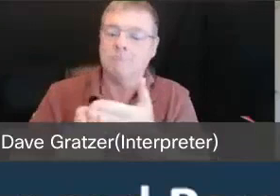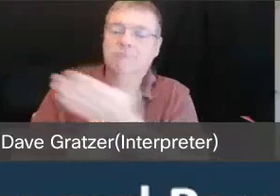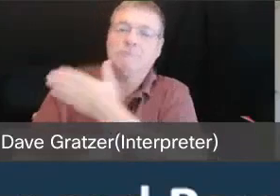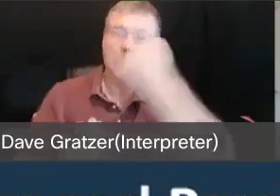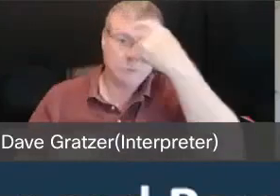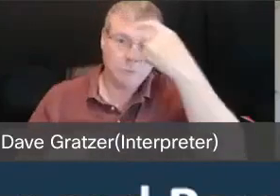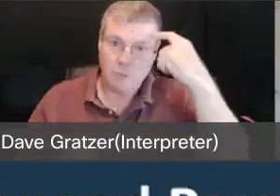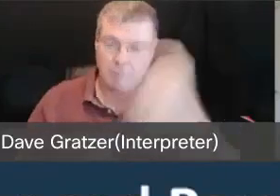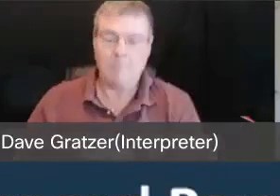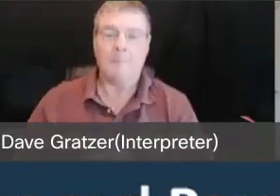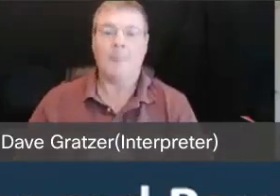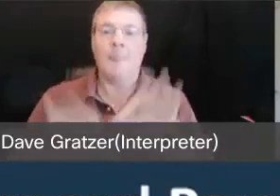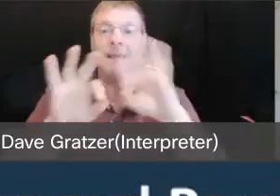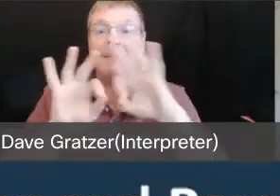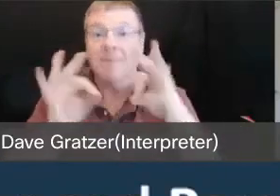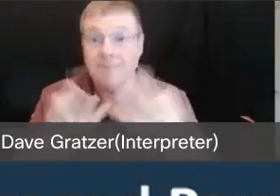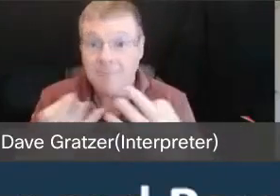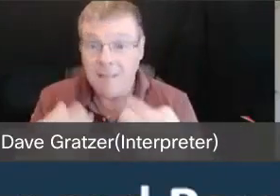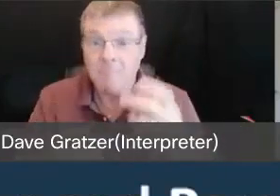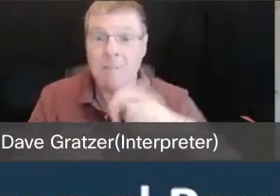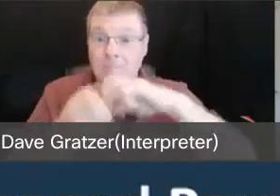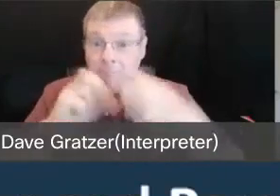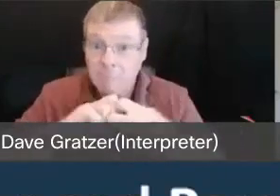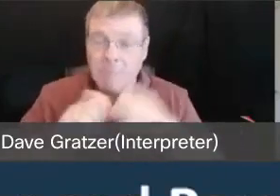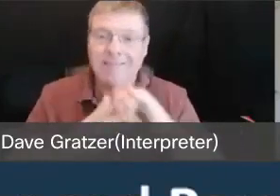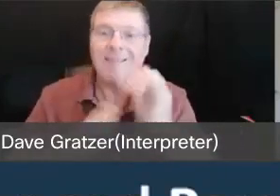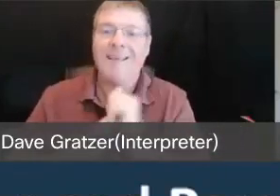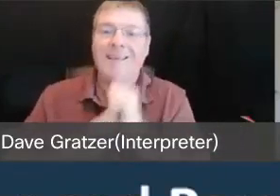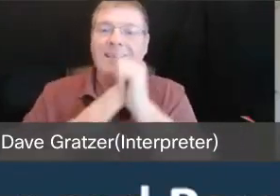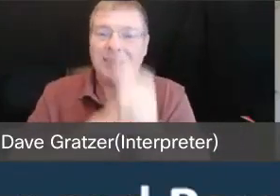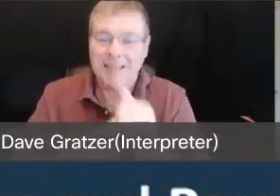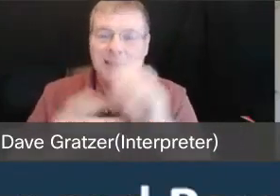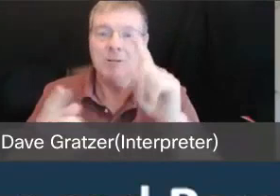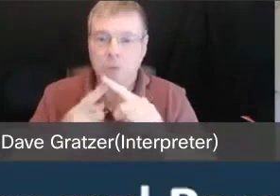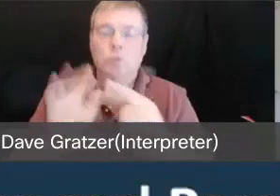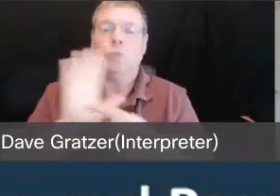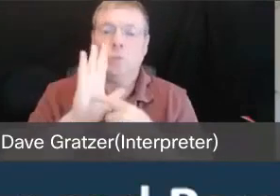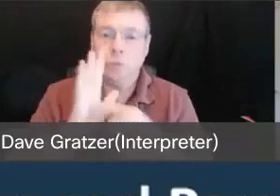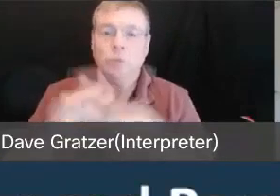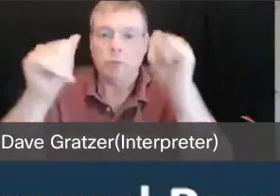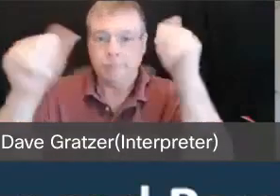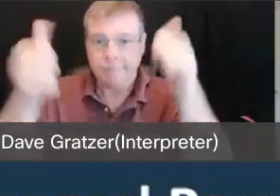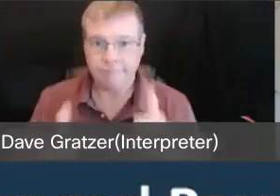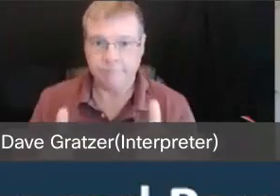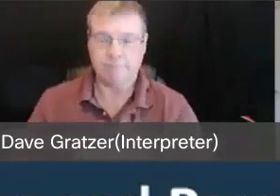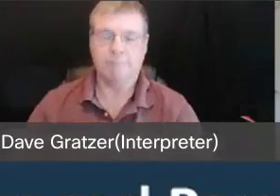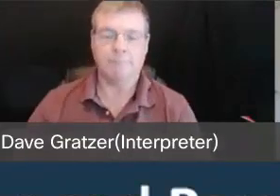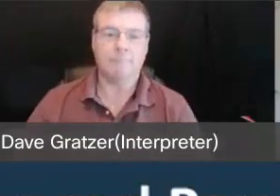or family development that led to the progression of symptoms that the applicant experienced.